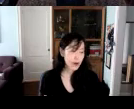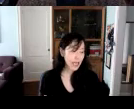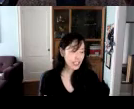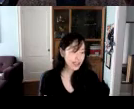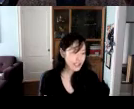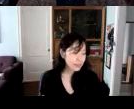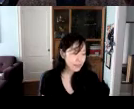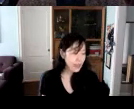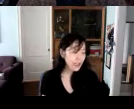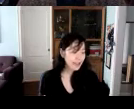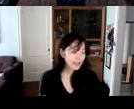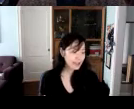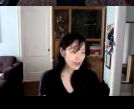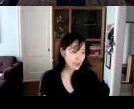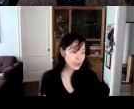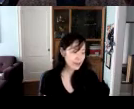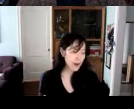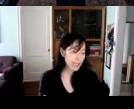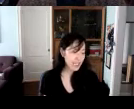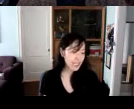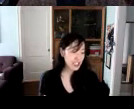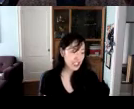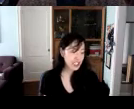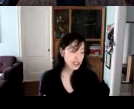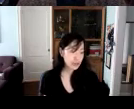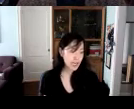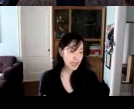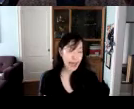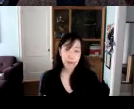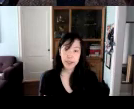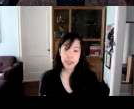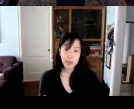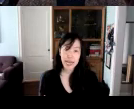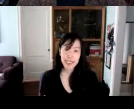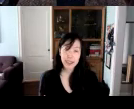project! If during the course of the project, a change to your project happens, we ask that you